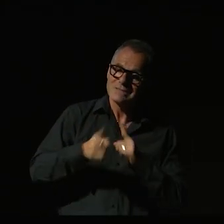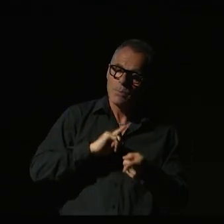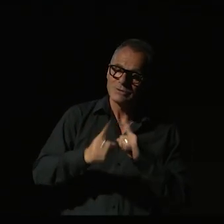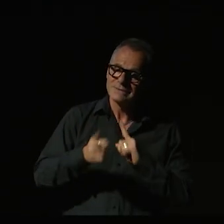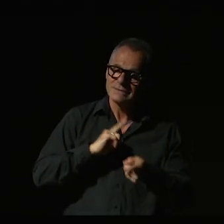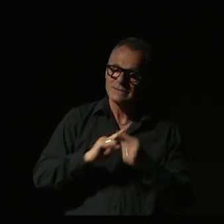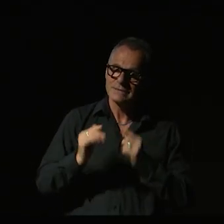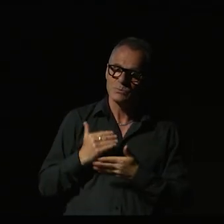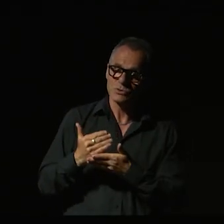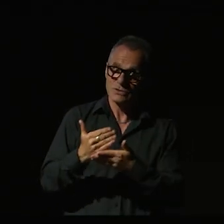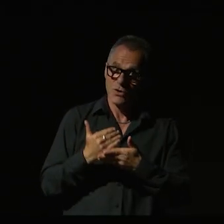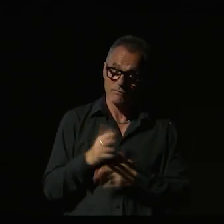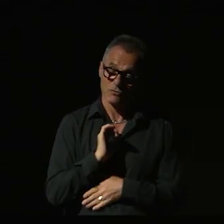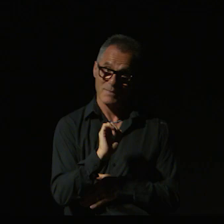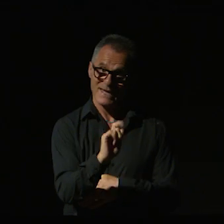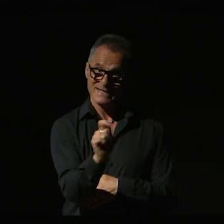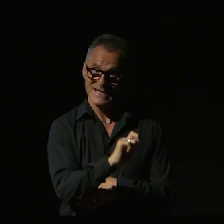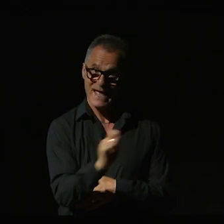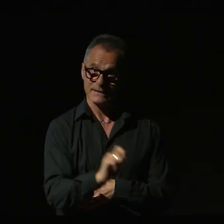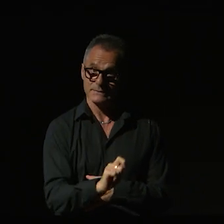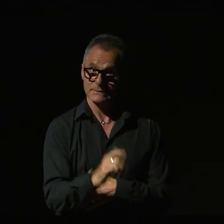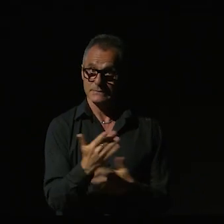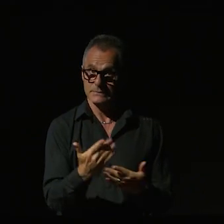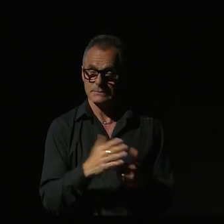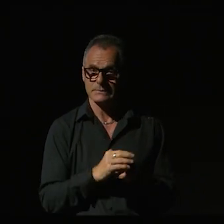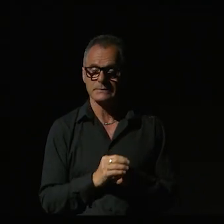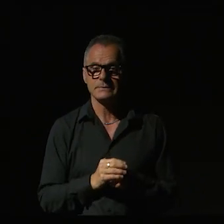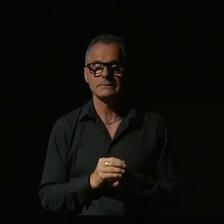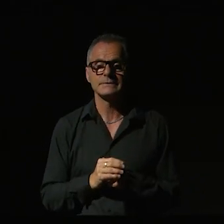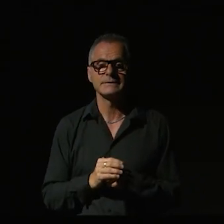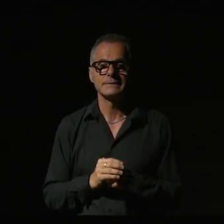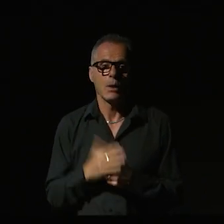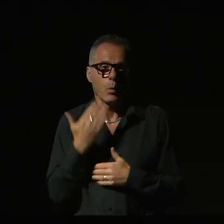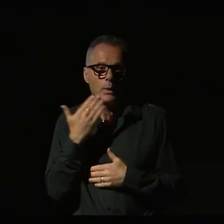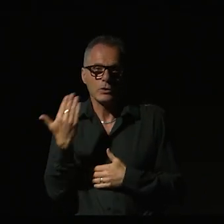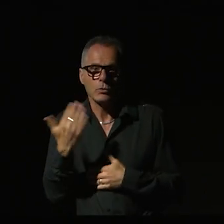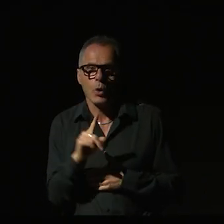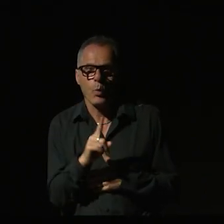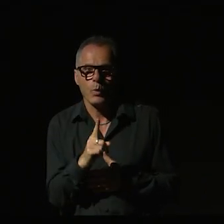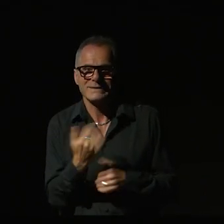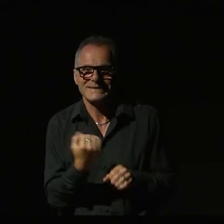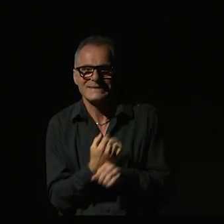from by his hand, we don't know anything about what he did in Rome. The visual evidence, however, suggests that